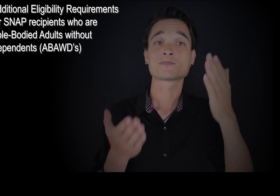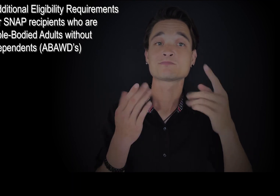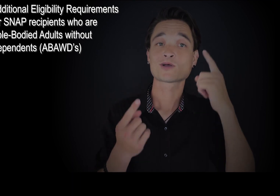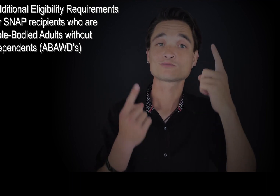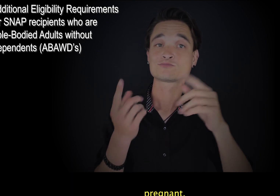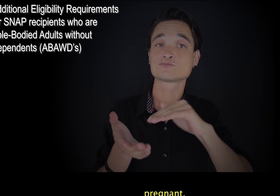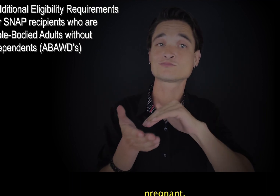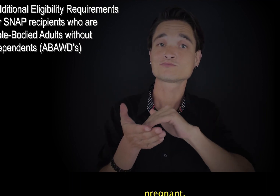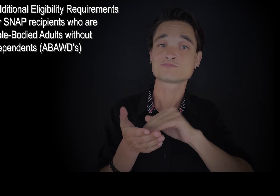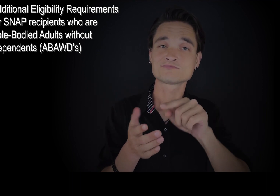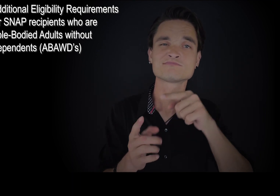pregnant,